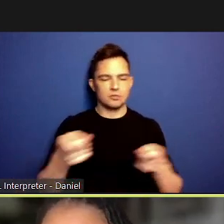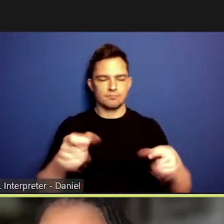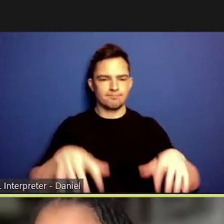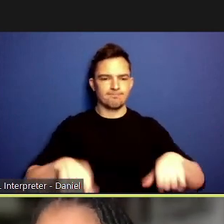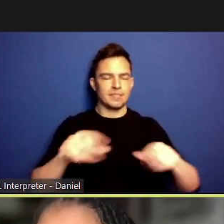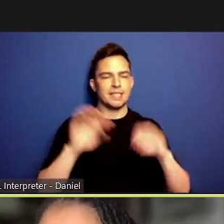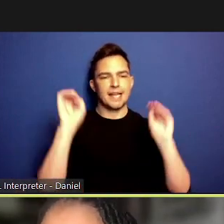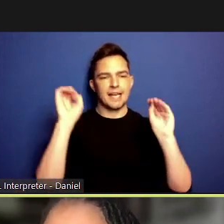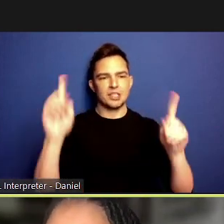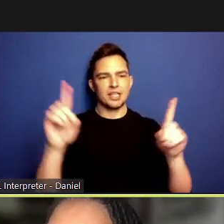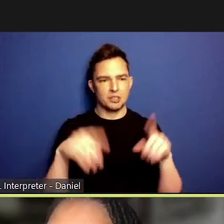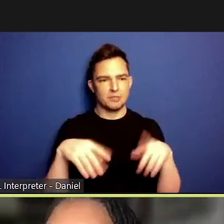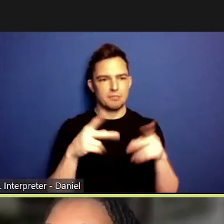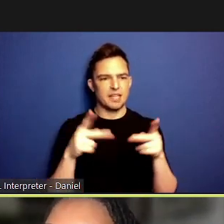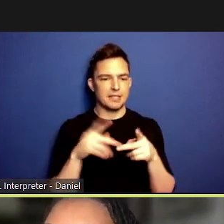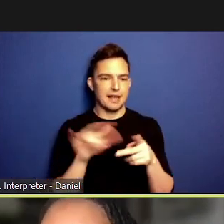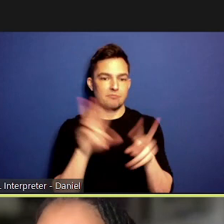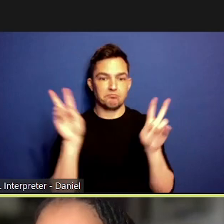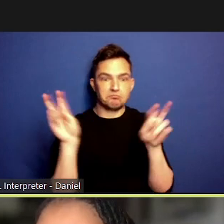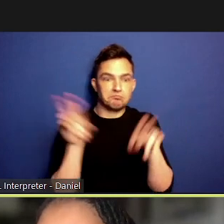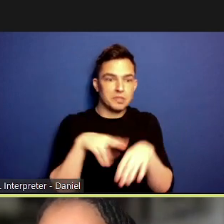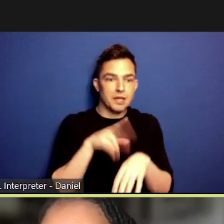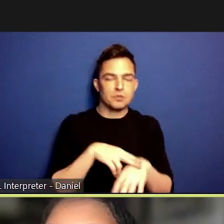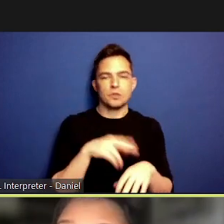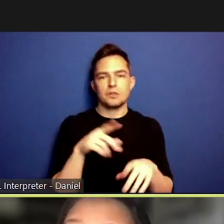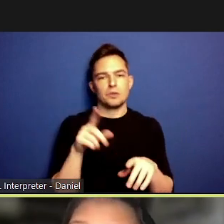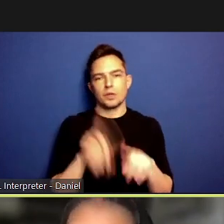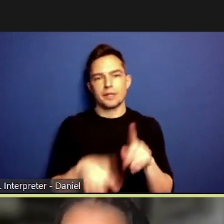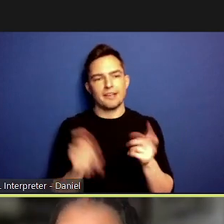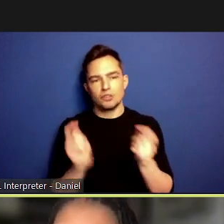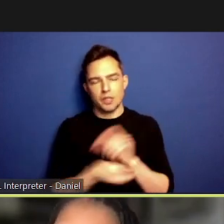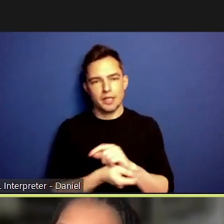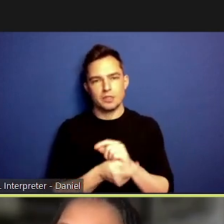natural or at least unchangeable and therefore unquestioned.